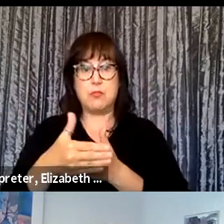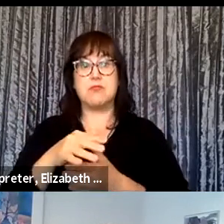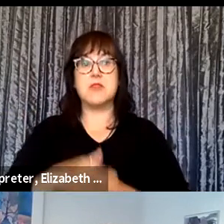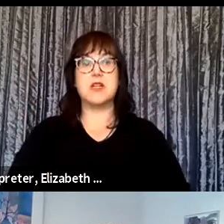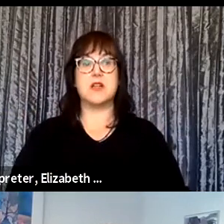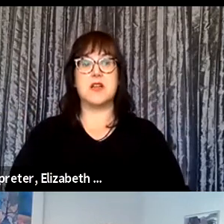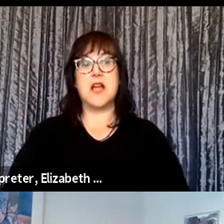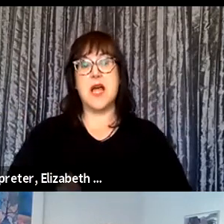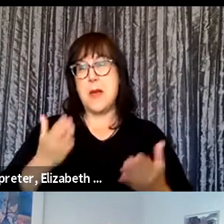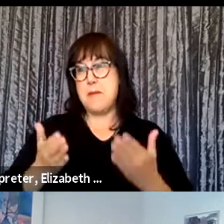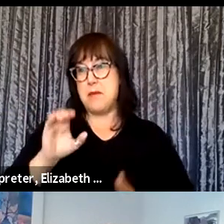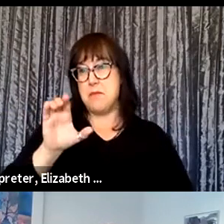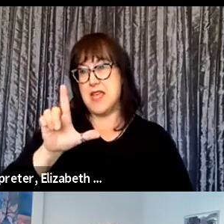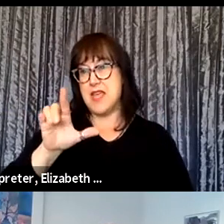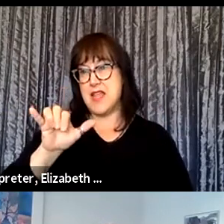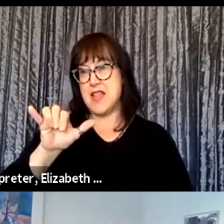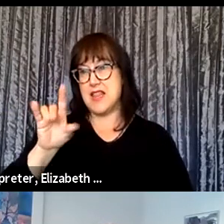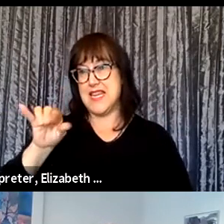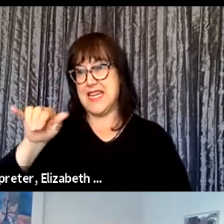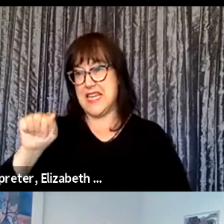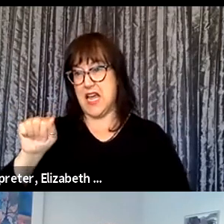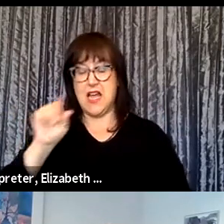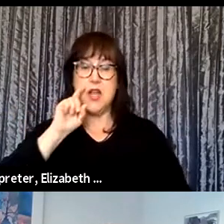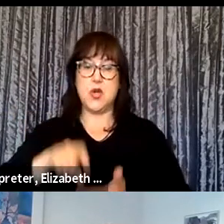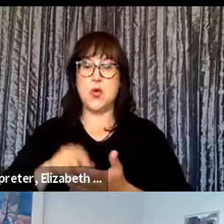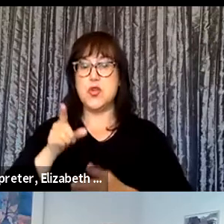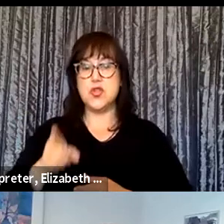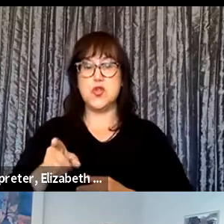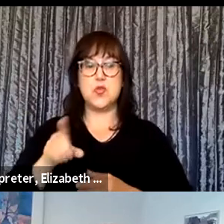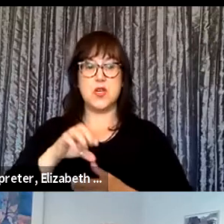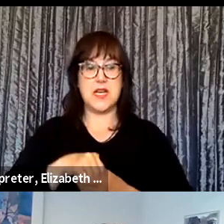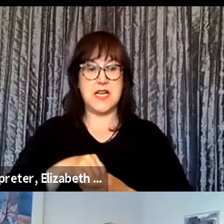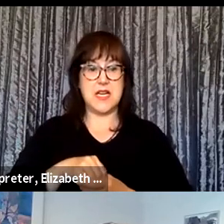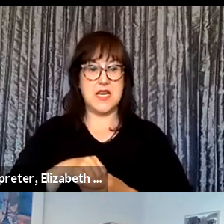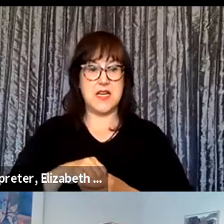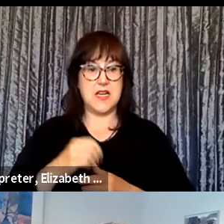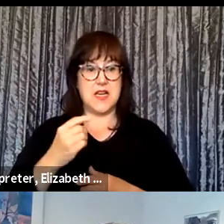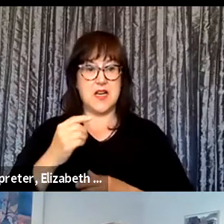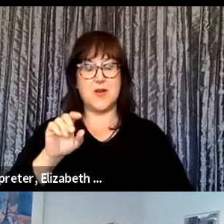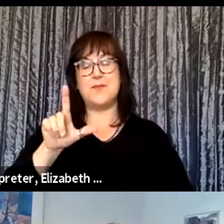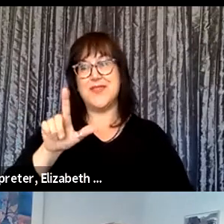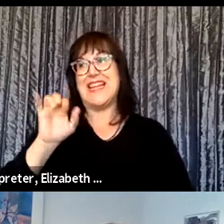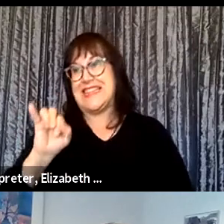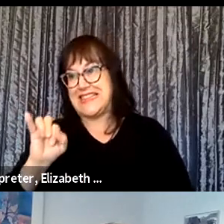maybe, Lidia, I, I noticed you were in one of the scenes, you know, shooting